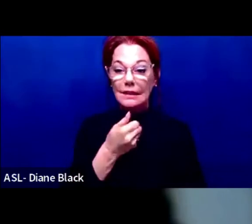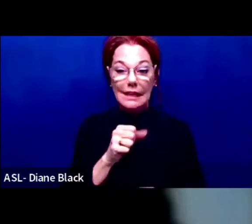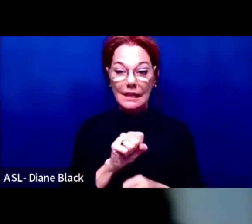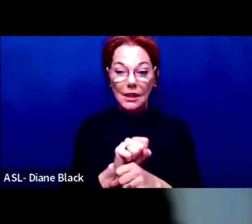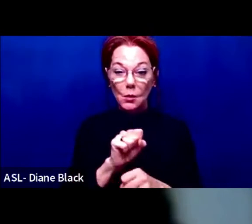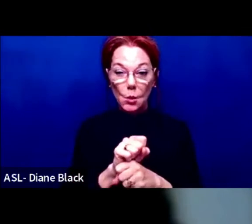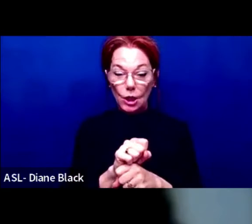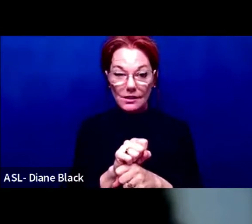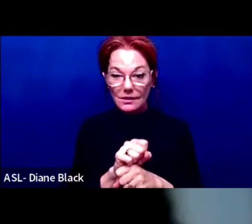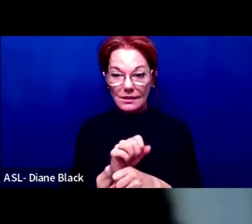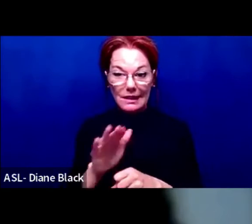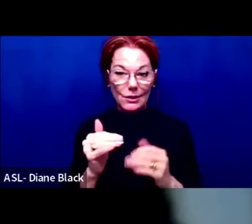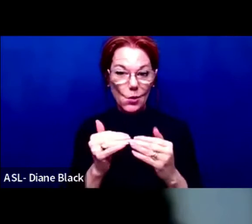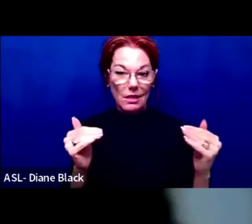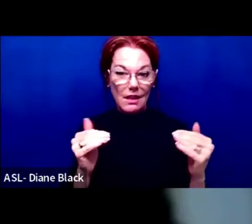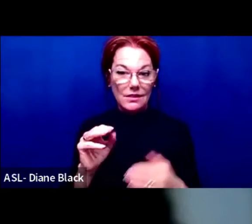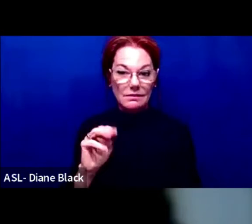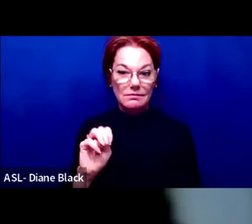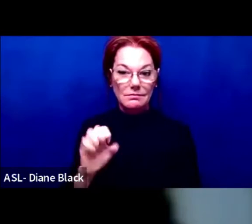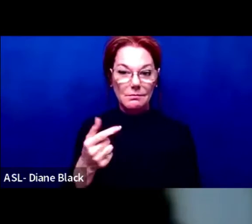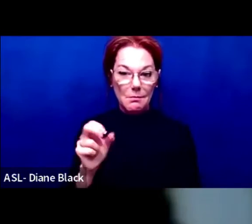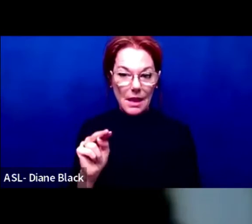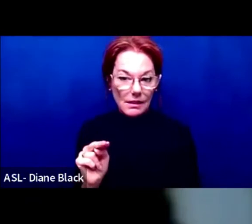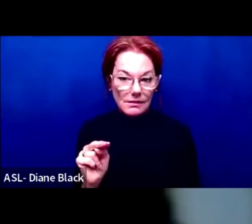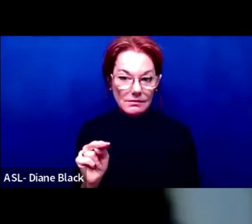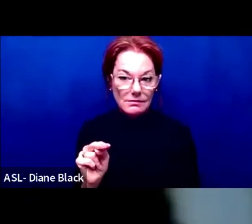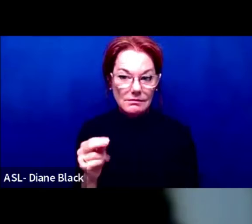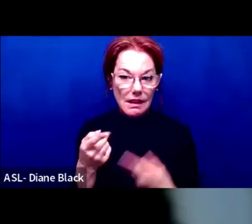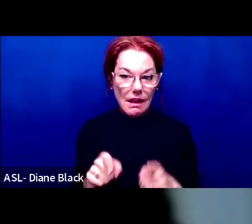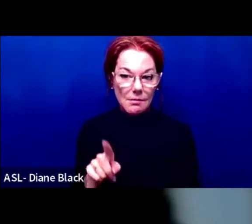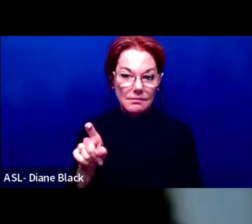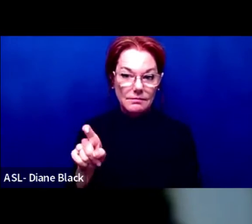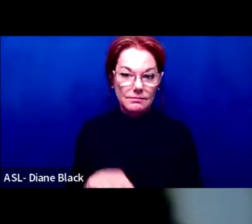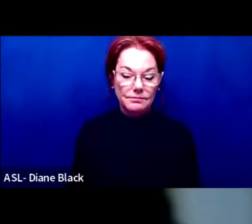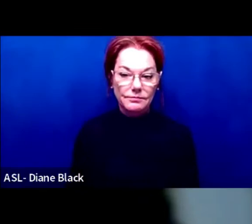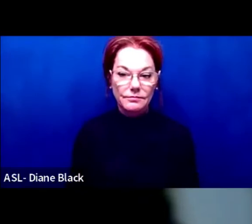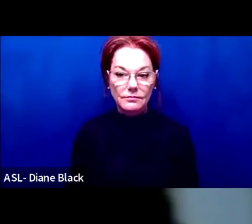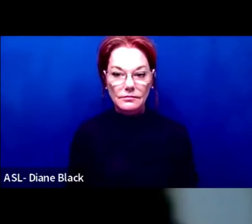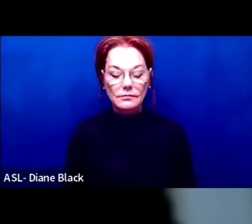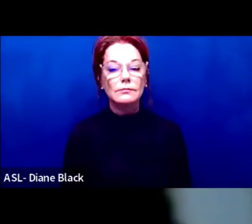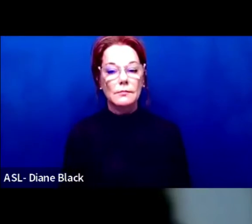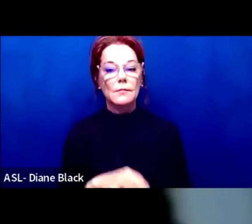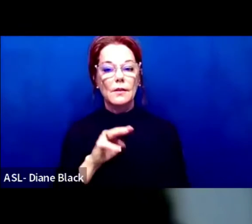at your level, Megan, and any anything you're aware of? Megan Davidson: Well, I'll say that it gets talked about a lot.